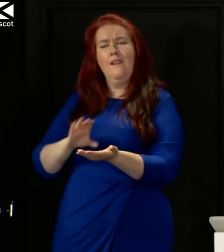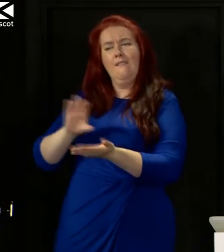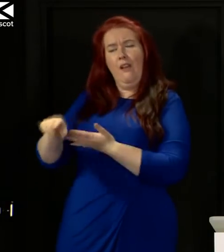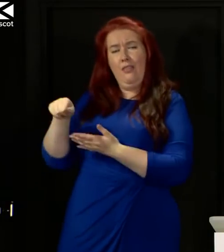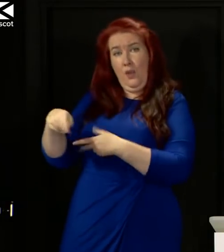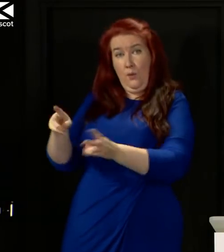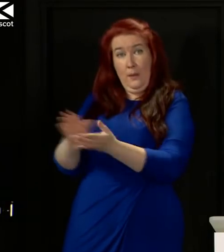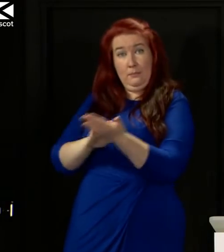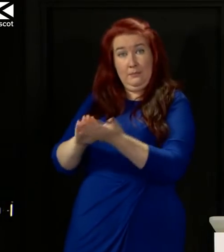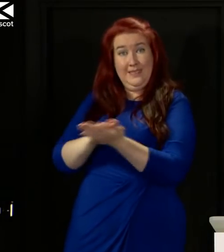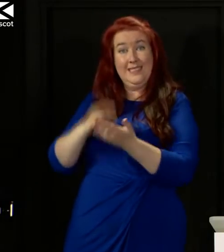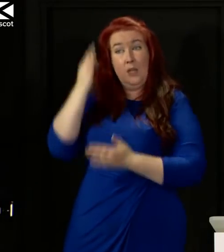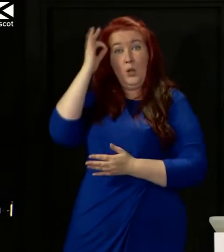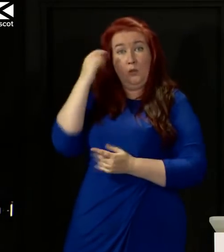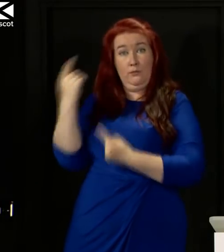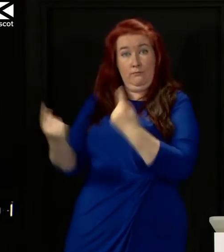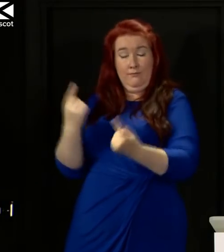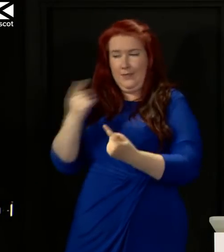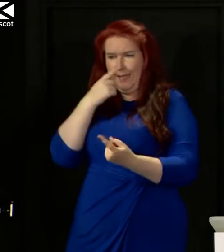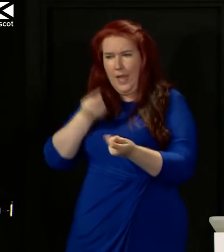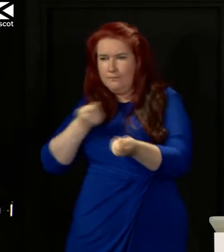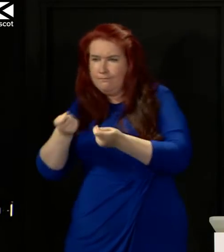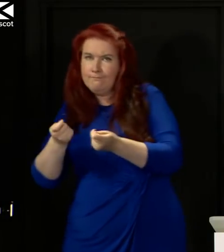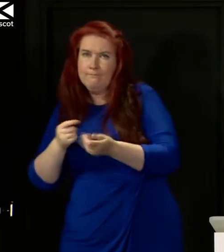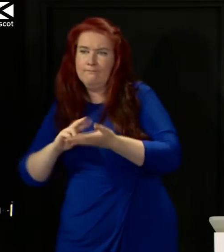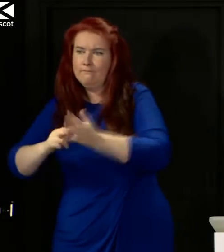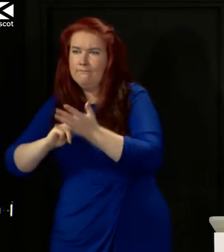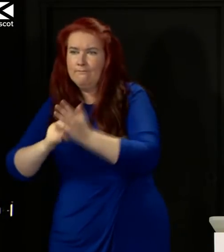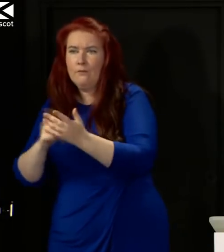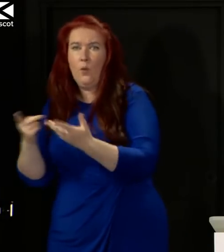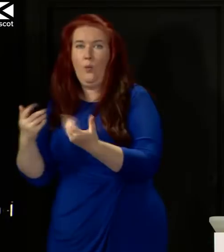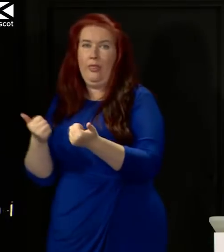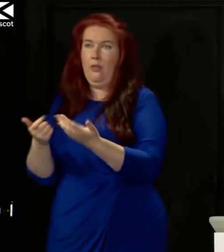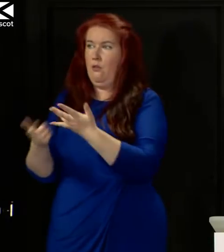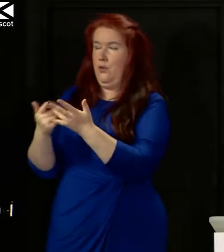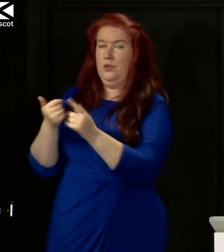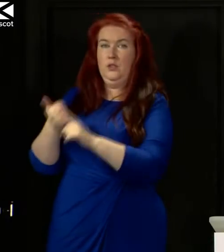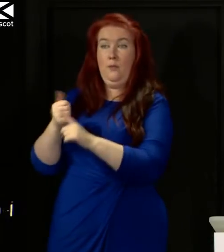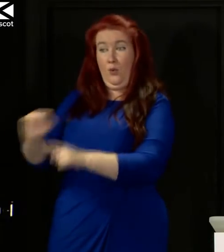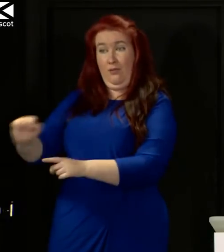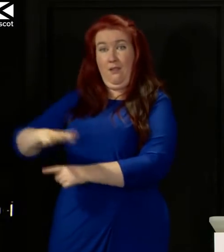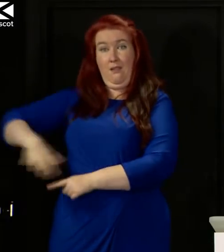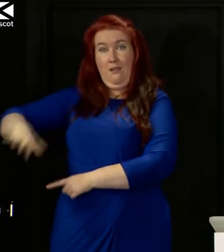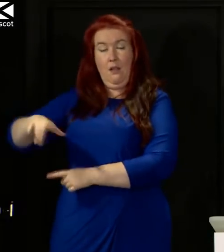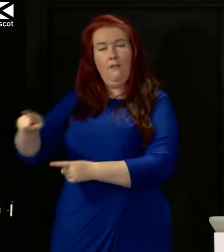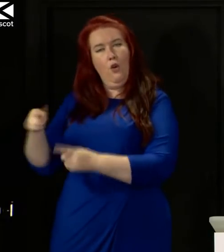currently do - to co-ordinate school meal provision with wider support they may make available to families.